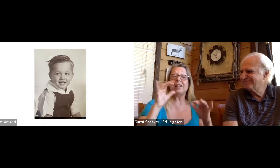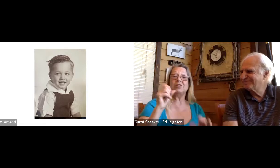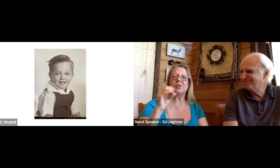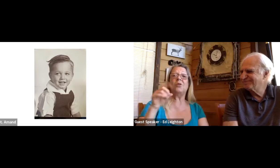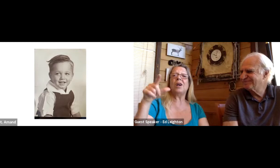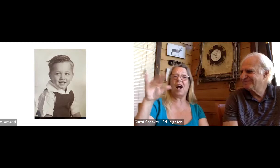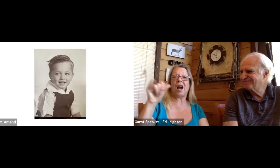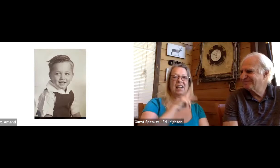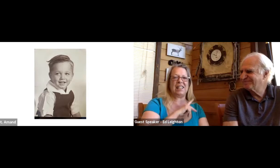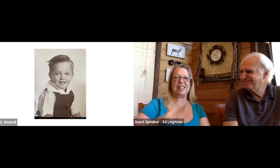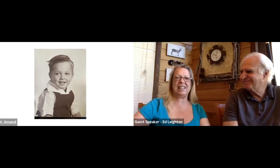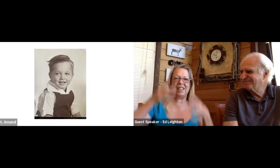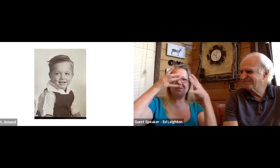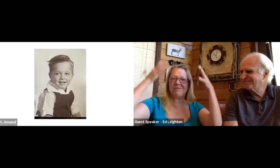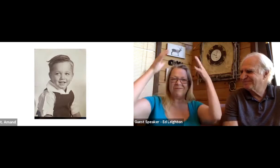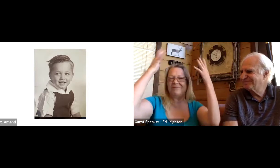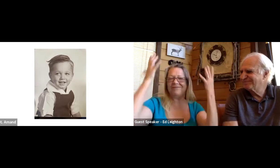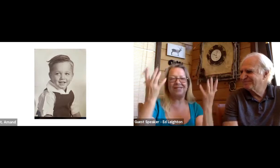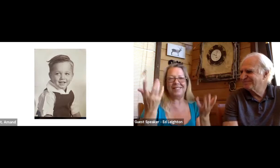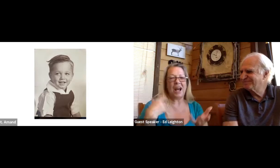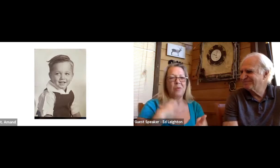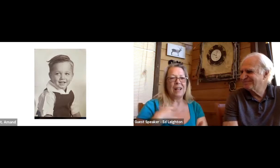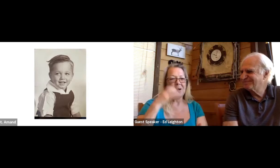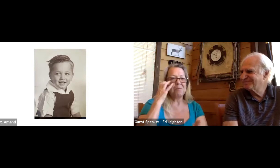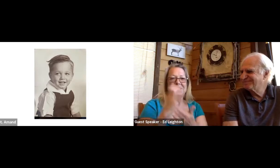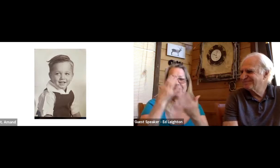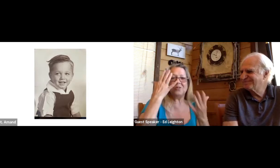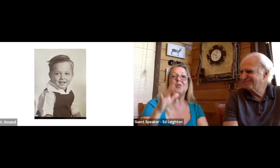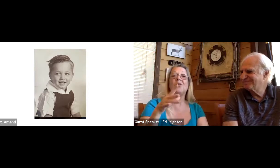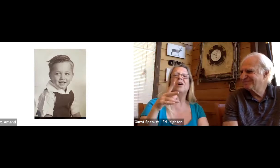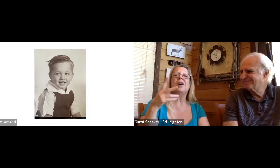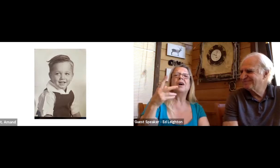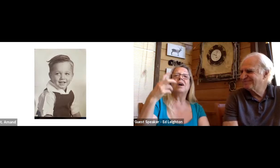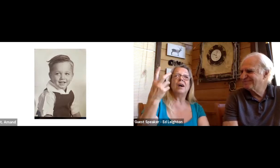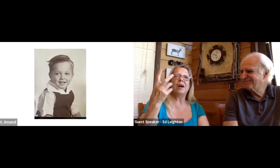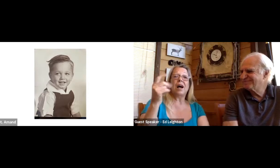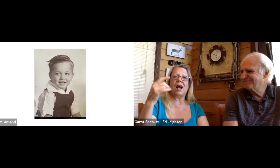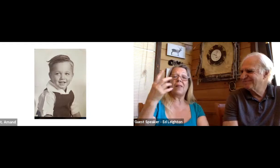All the senior girls had on different kinds of costumes that way, and he was the moon king